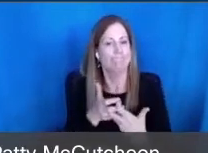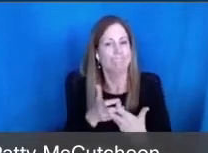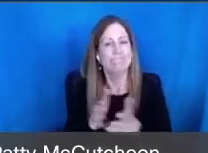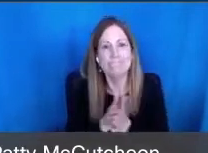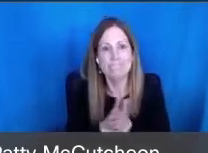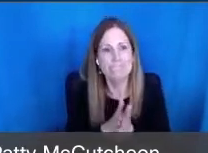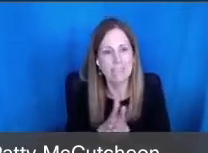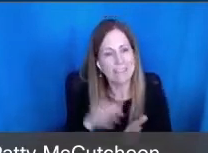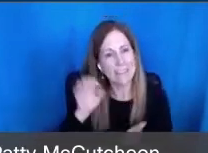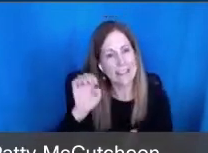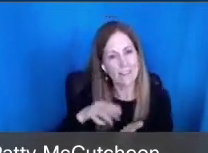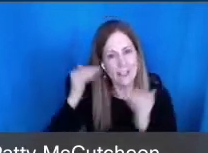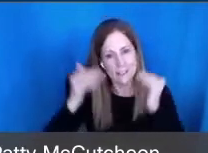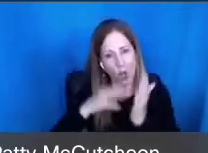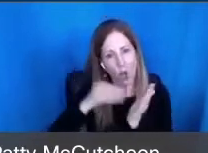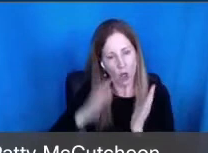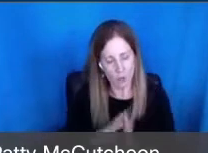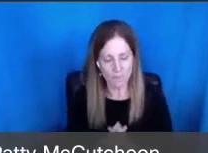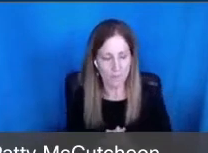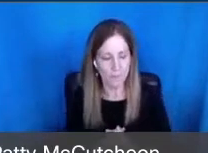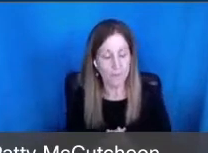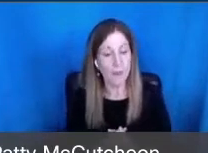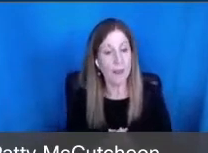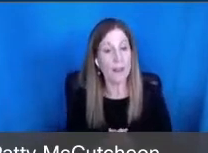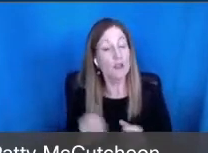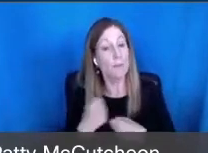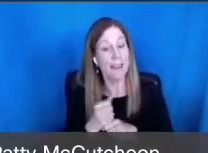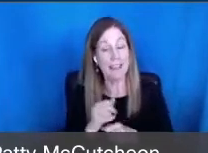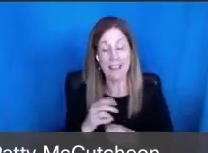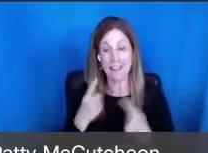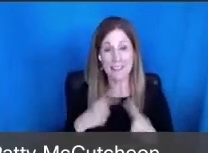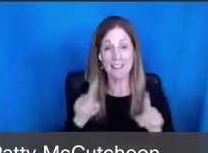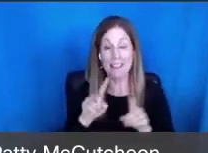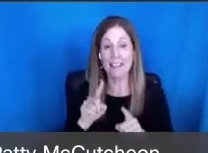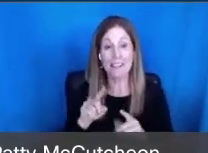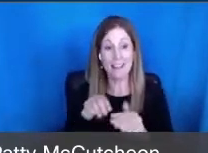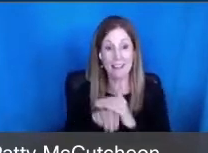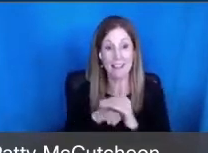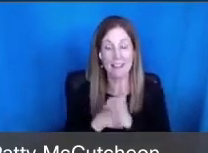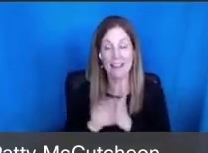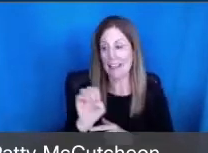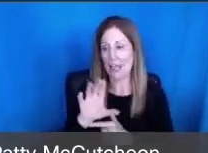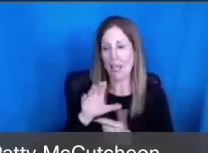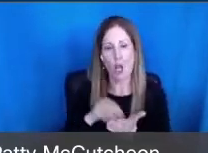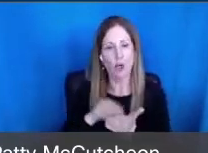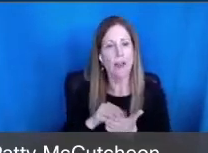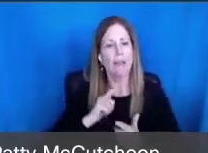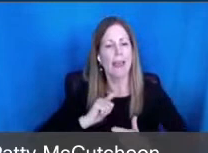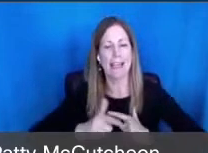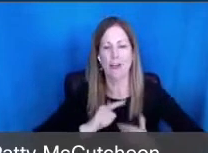The assumption is that in order to make accessible eLearning, we have to completely take out that interactive element that can make eLearning enjoyable,